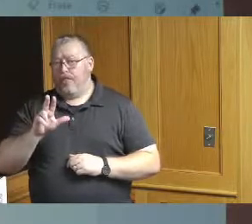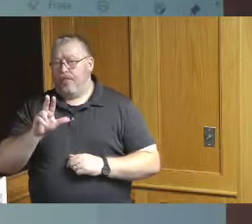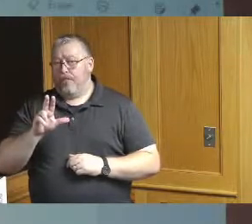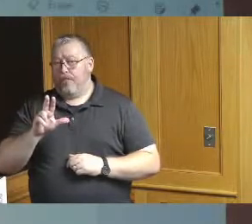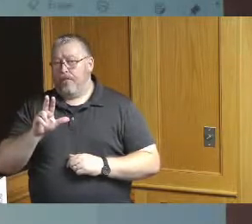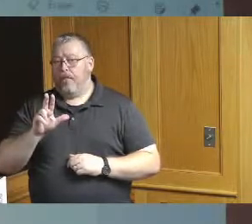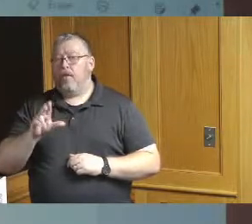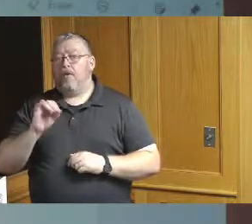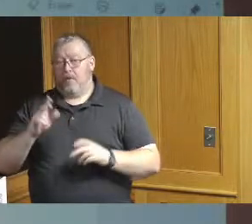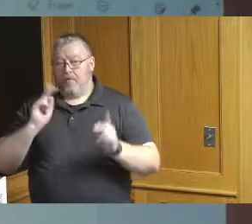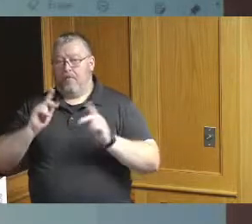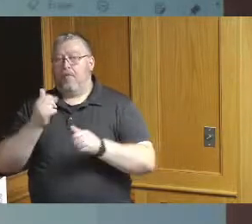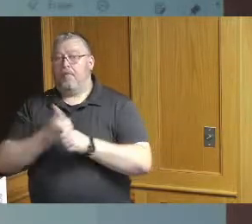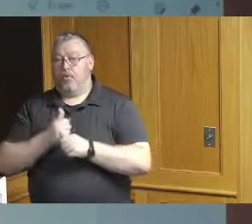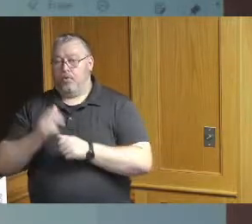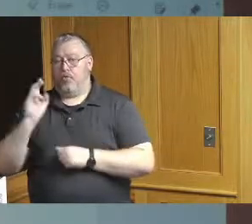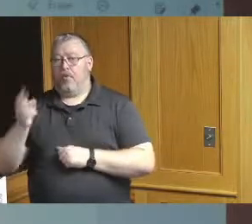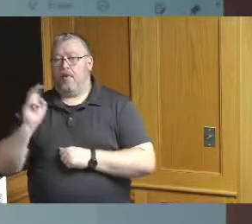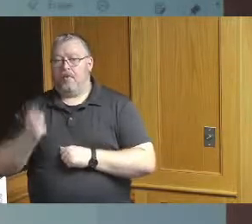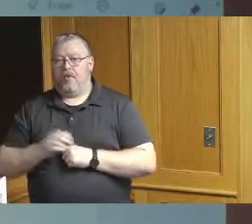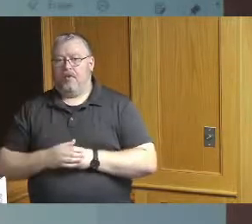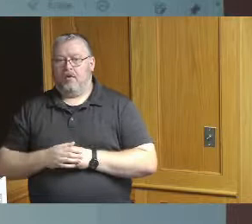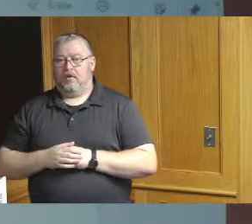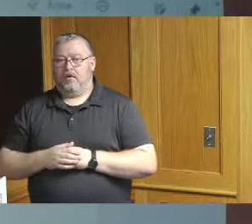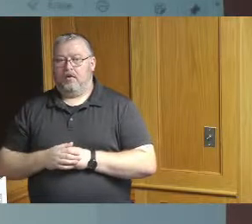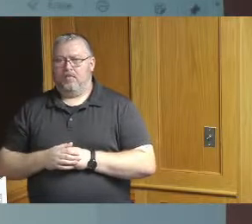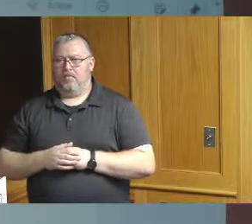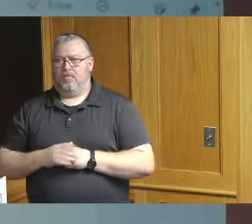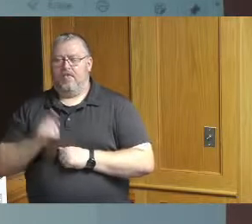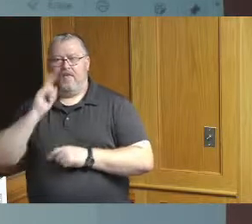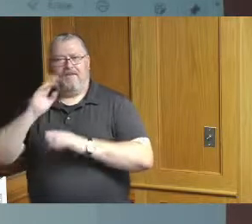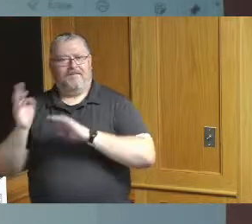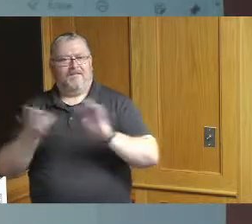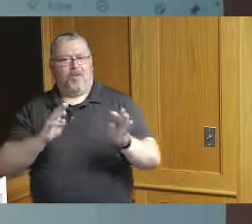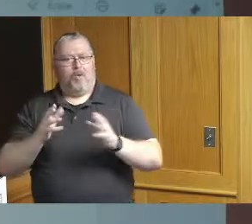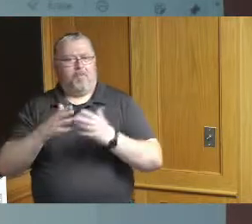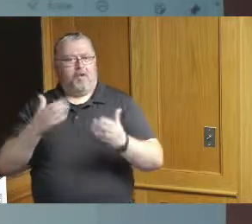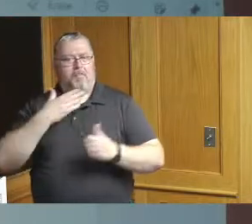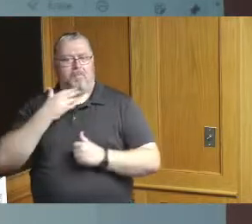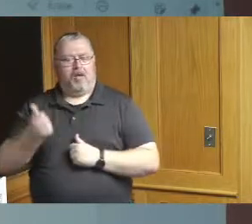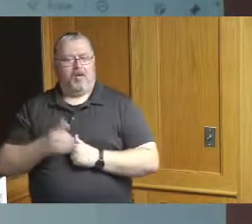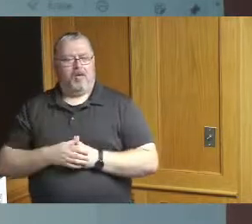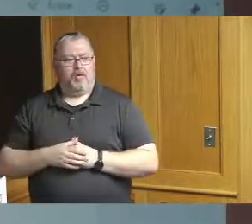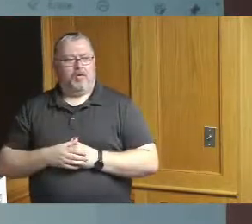along all of our express routes to make sure that flow was much better for those commuters